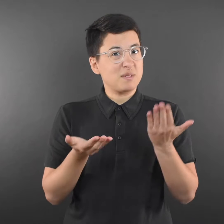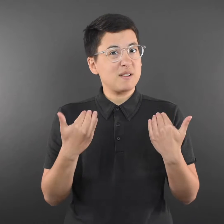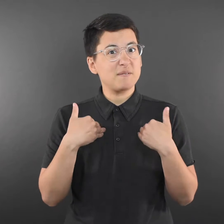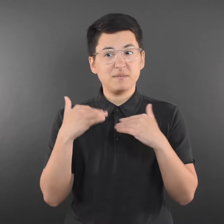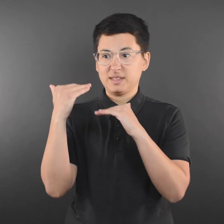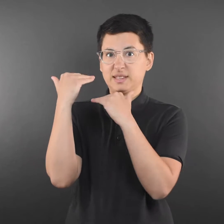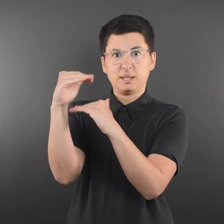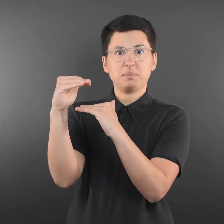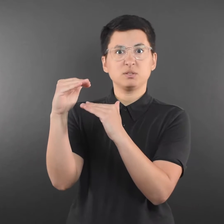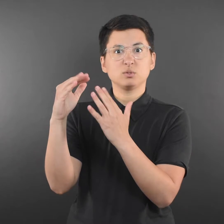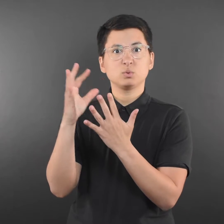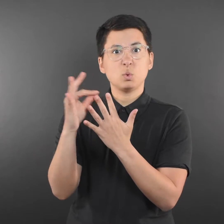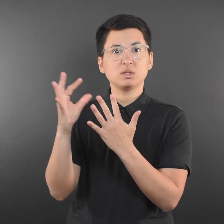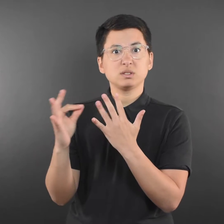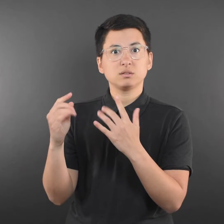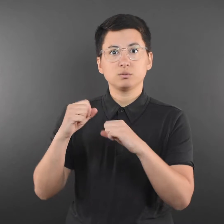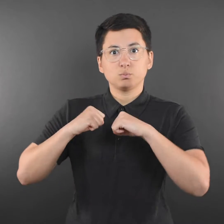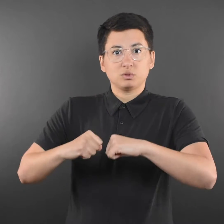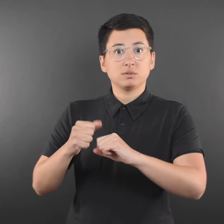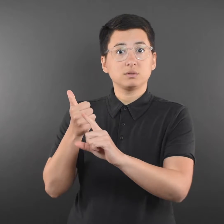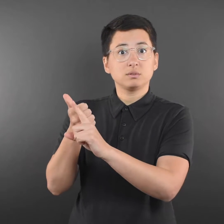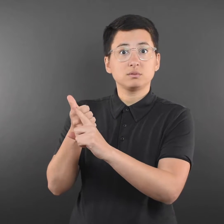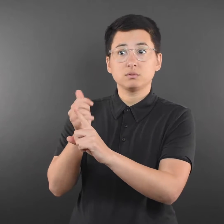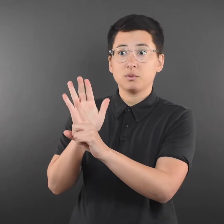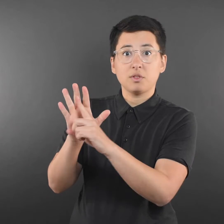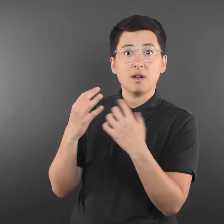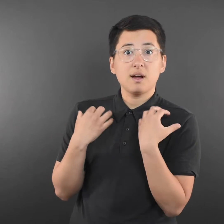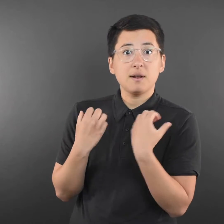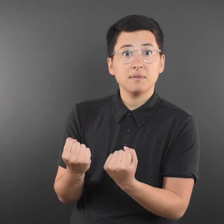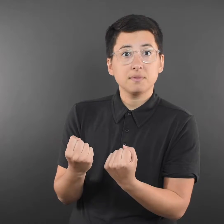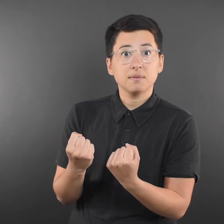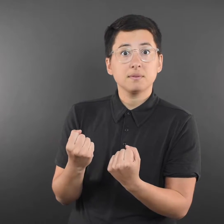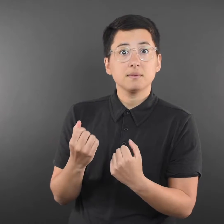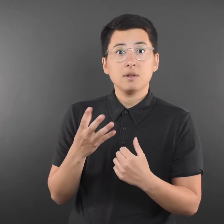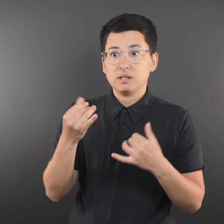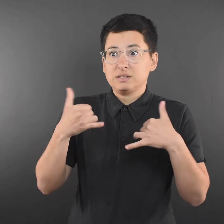Workers may have limited choices to protect their health and still earn money. •